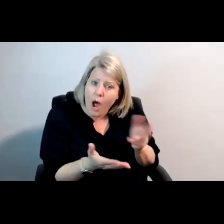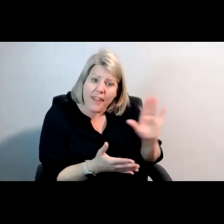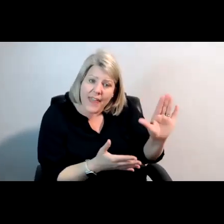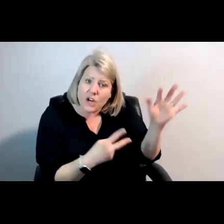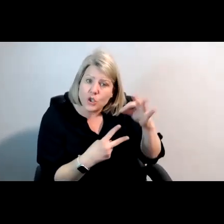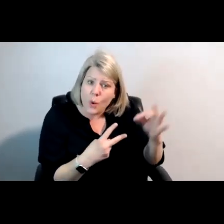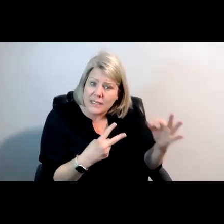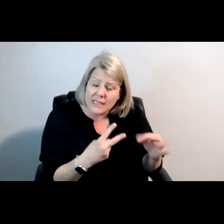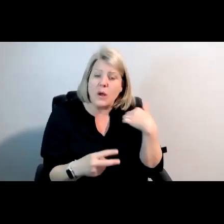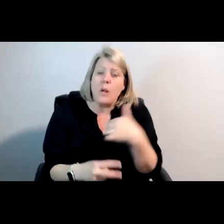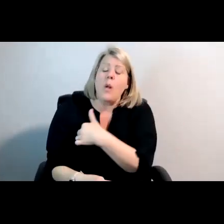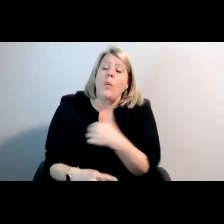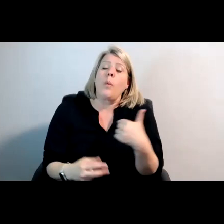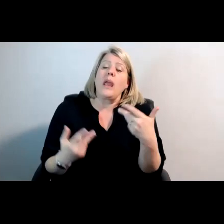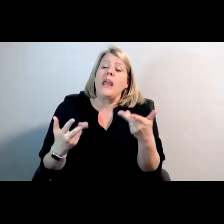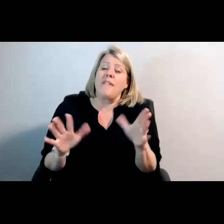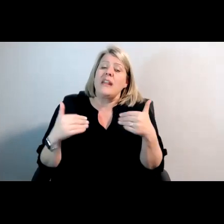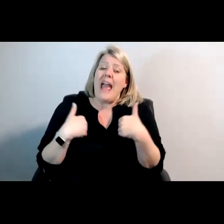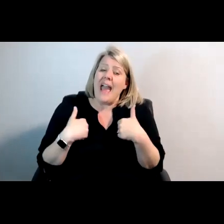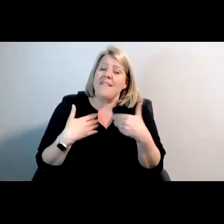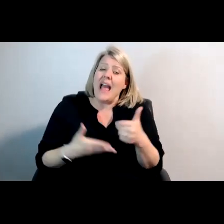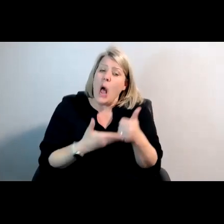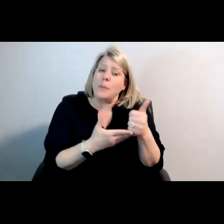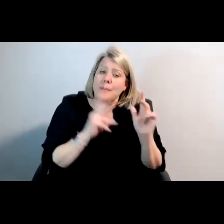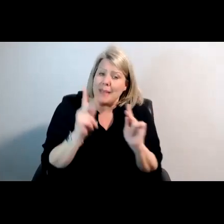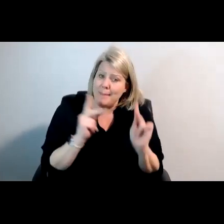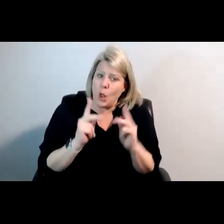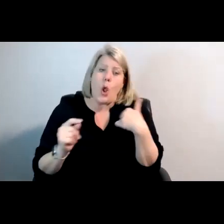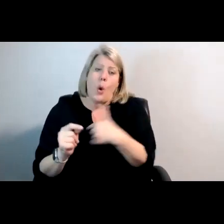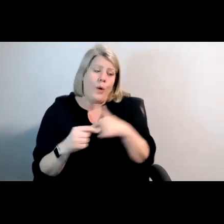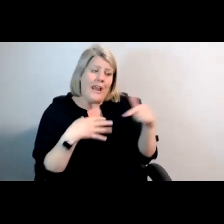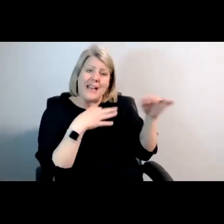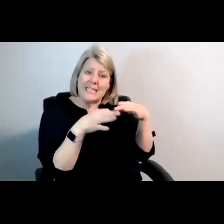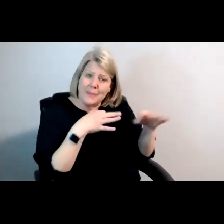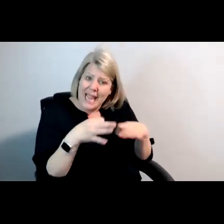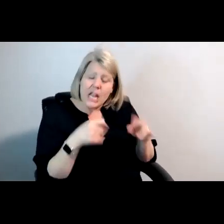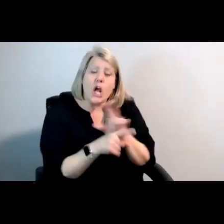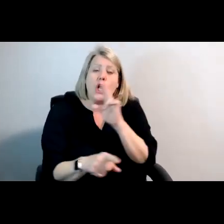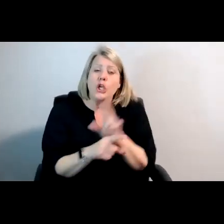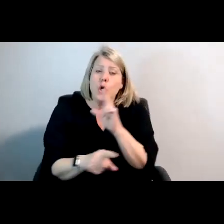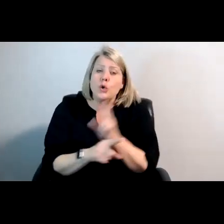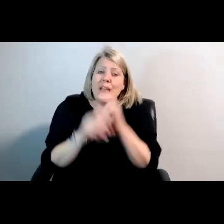And we've helped people explain that in different ways. They've used vision boards, which is what Susie had in her picture,